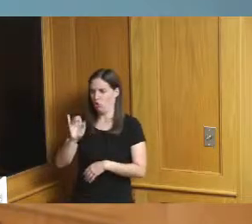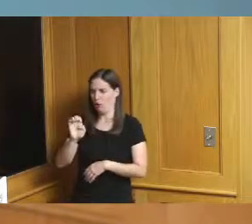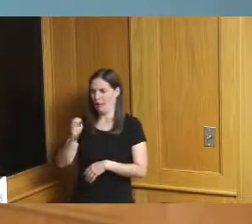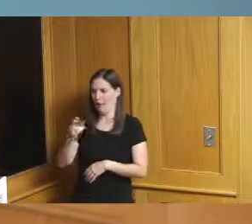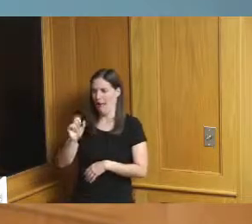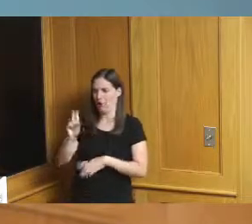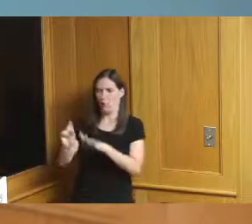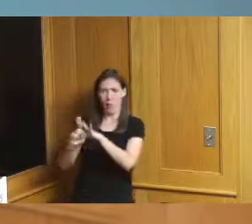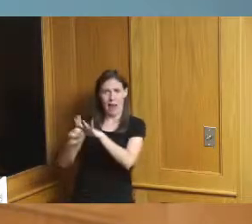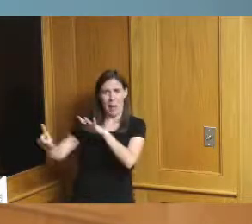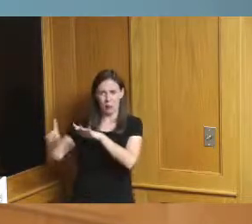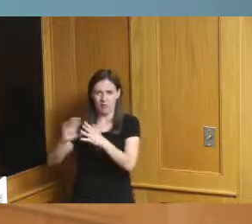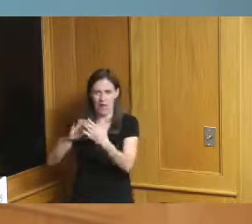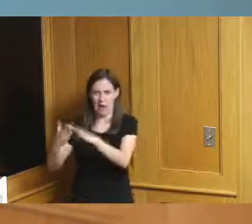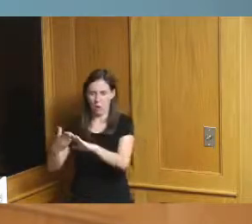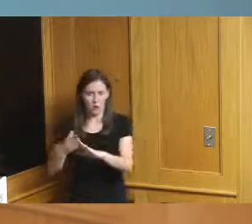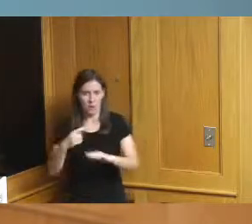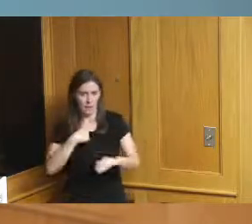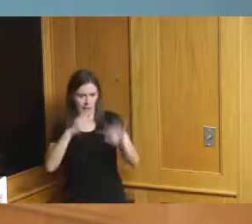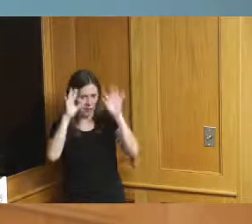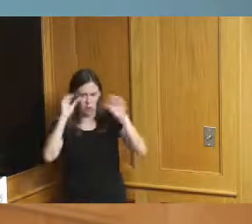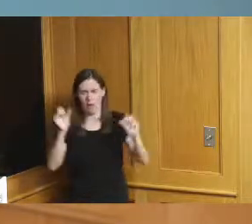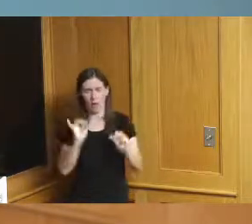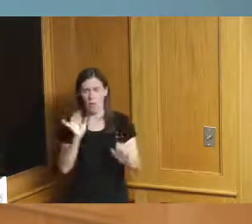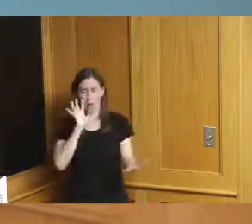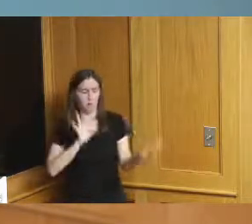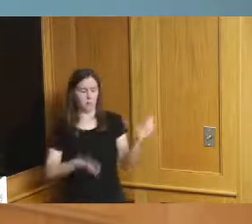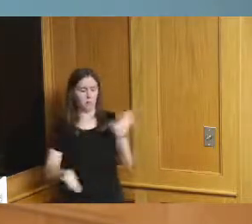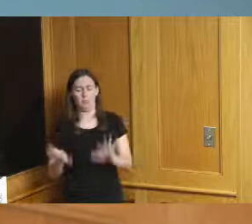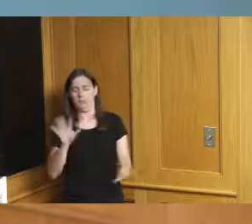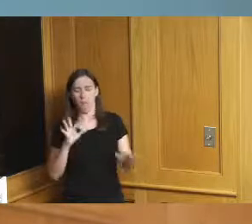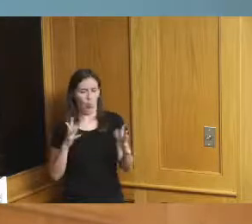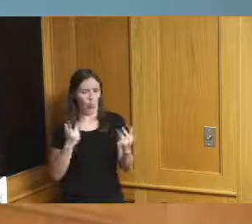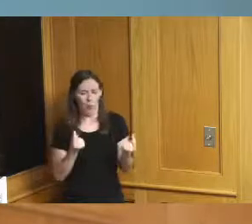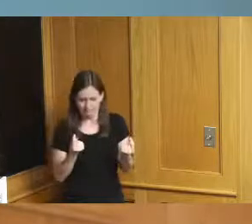hit by surprise so we wanted to have you here to ask some questions we're not here for the